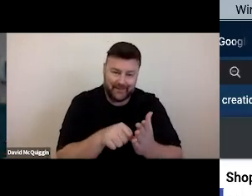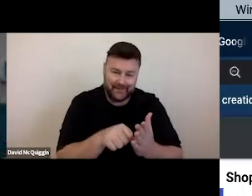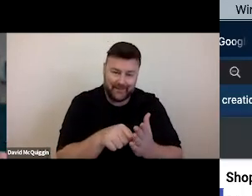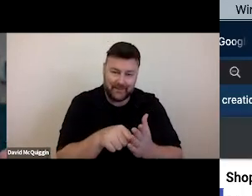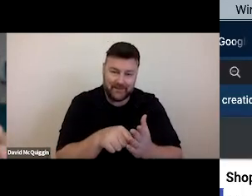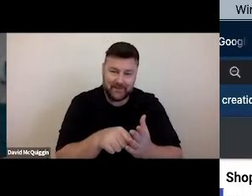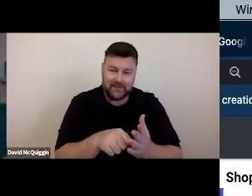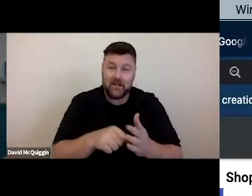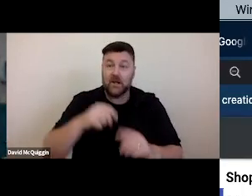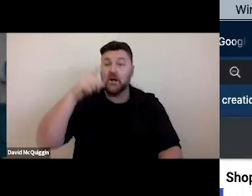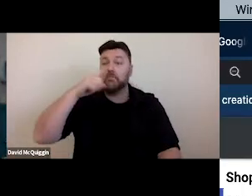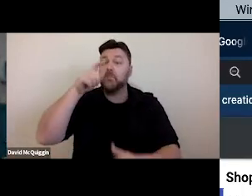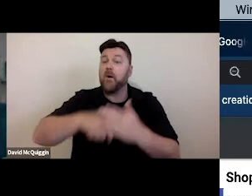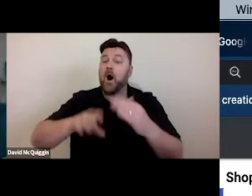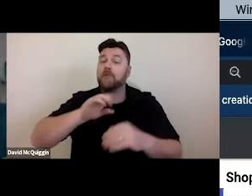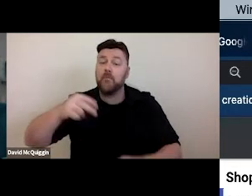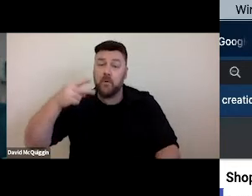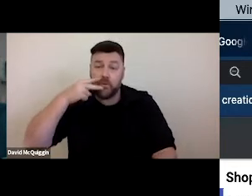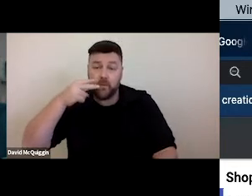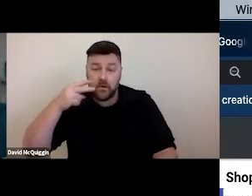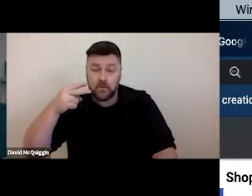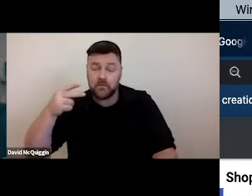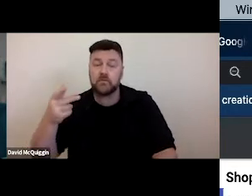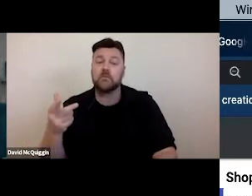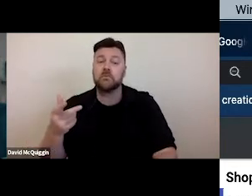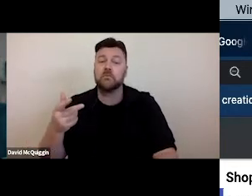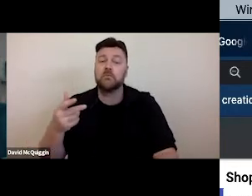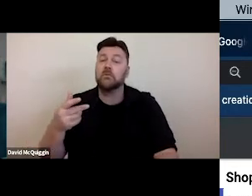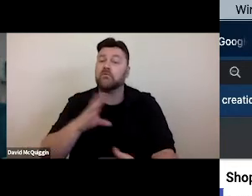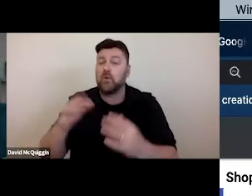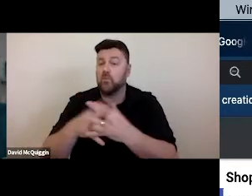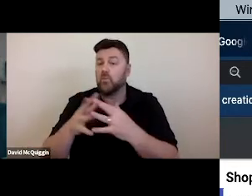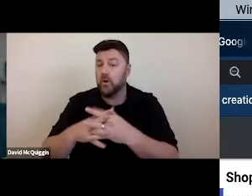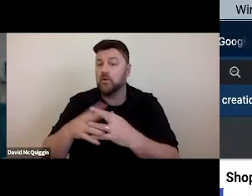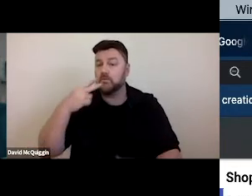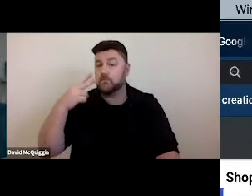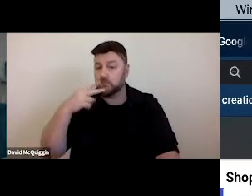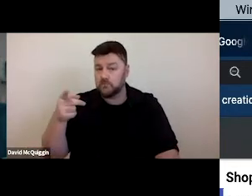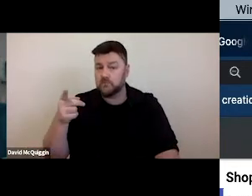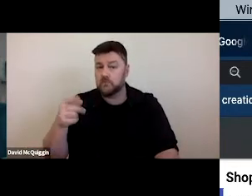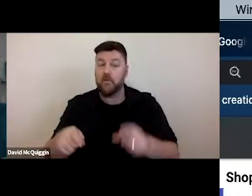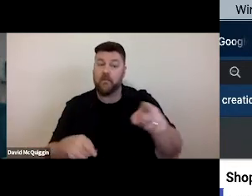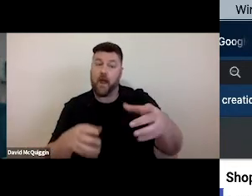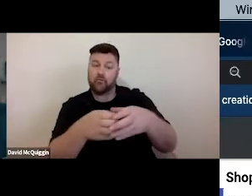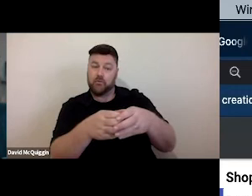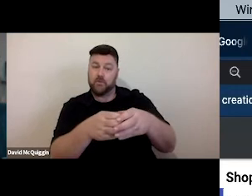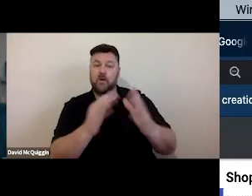cigarettes from Woolworths, they go to the counter there and this particular group have a high ciggy spend.